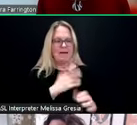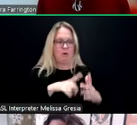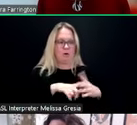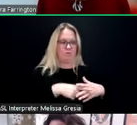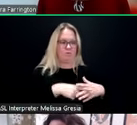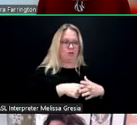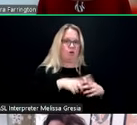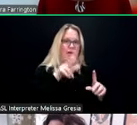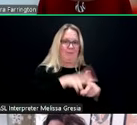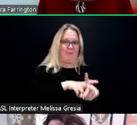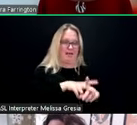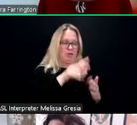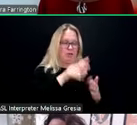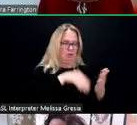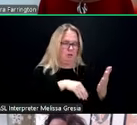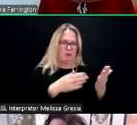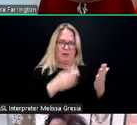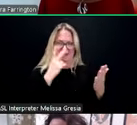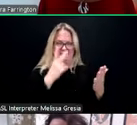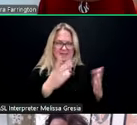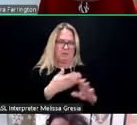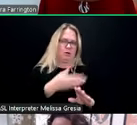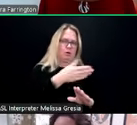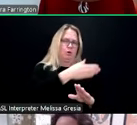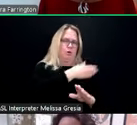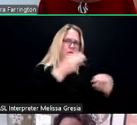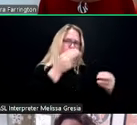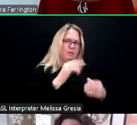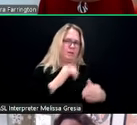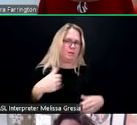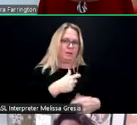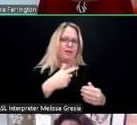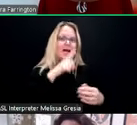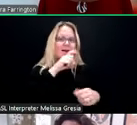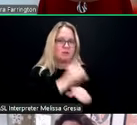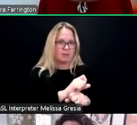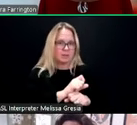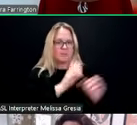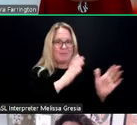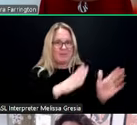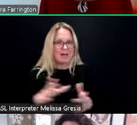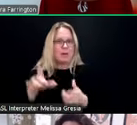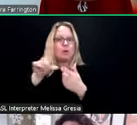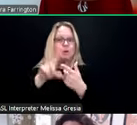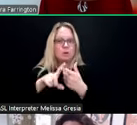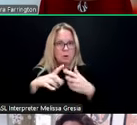and you may have saw on an earlier slide, we had actually intended to launch all six roots hubs